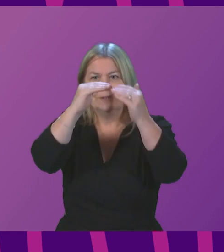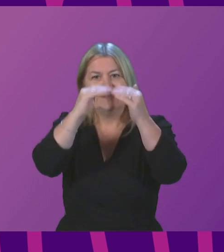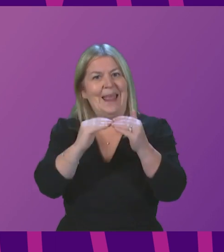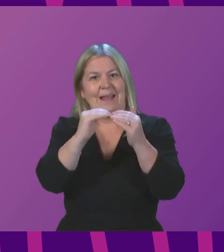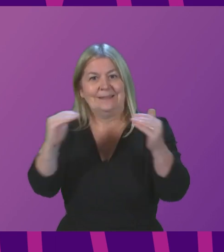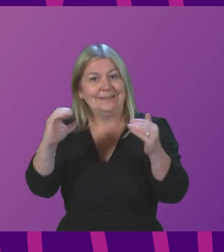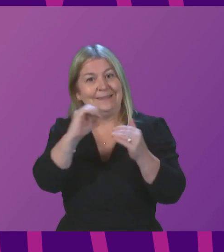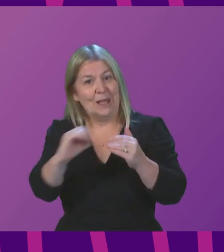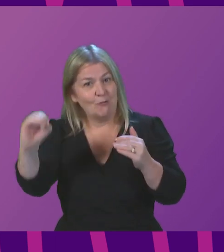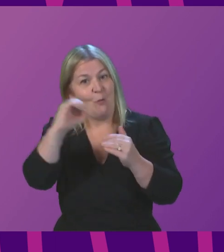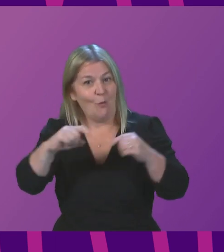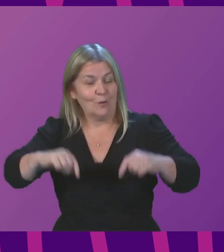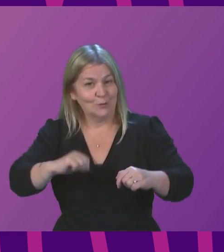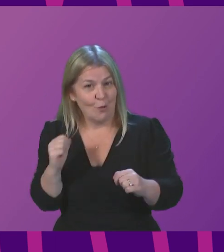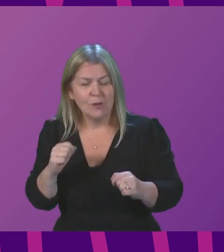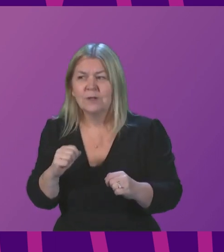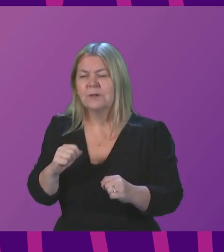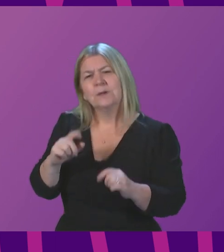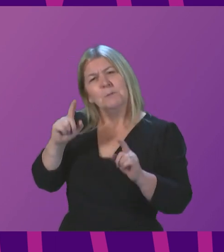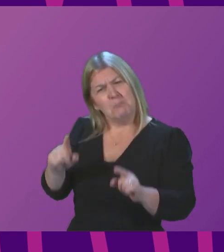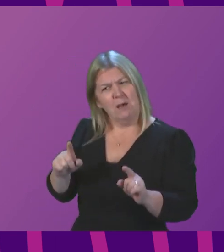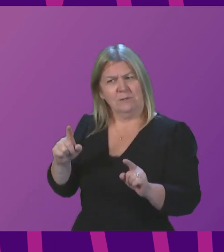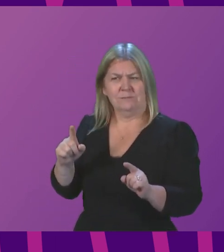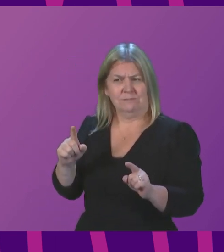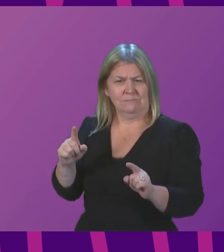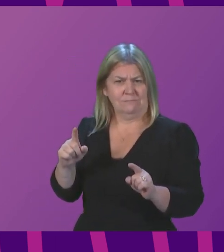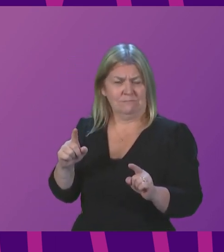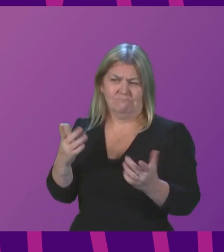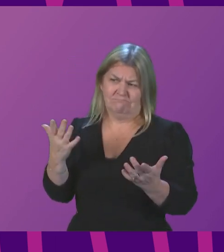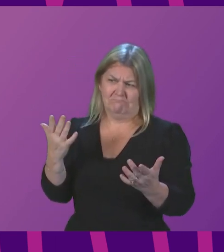so many decades. Are there lessons for a wider just transition that we can learn from the